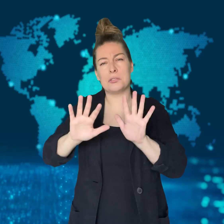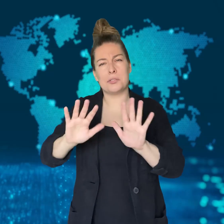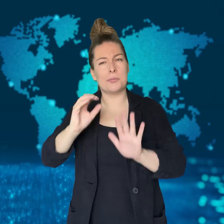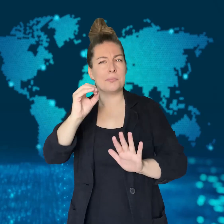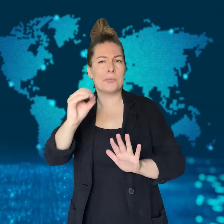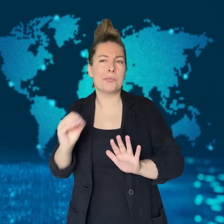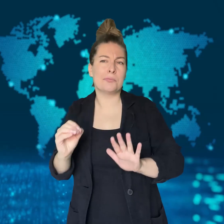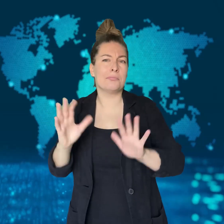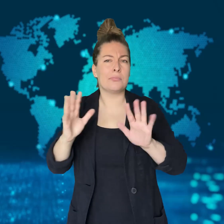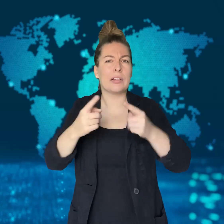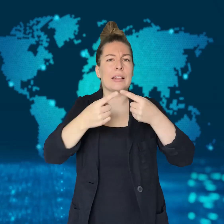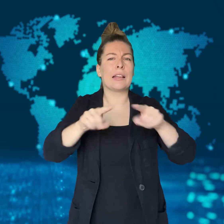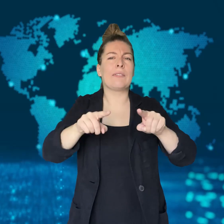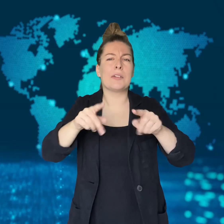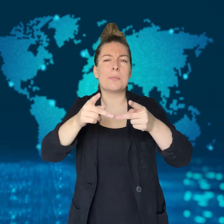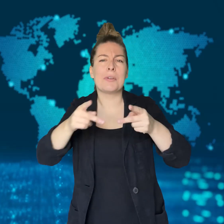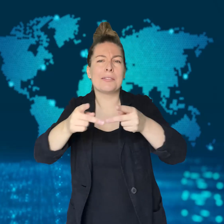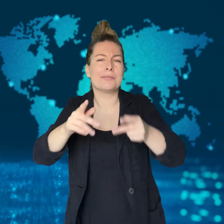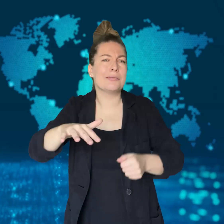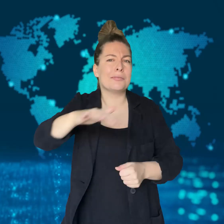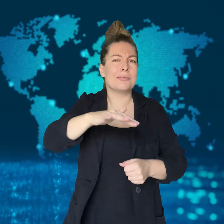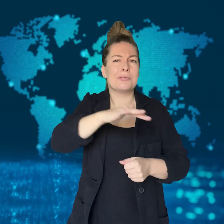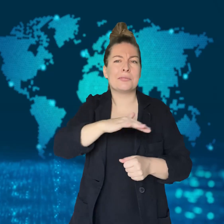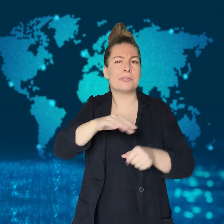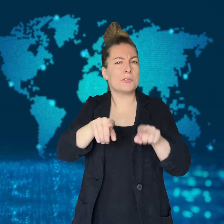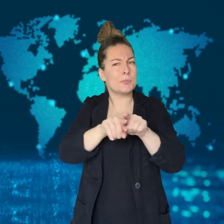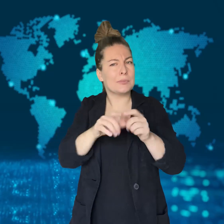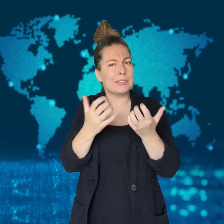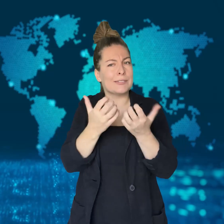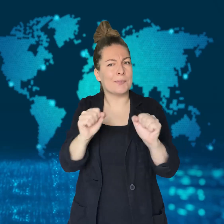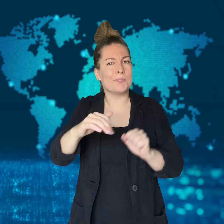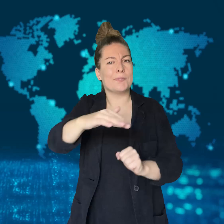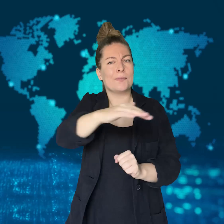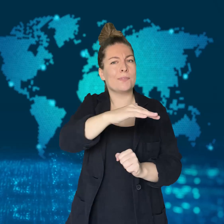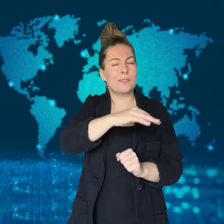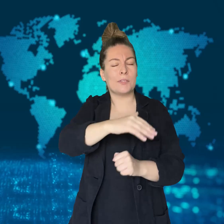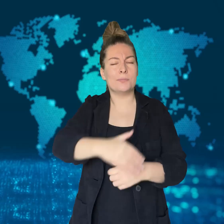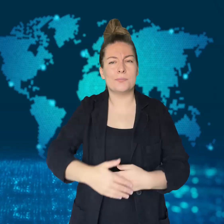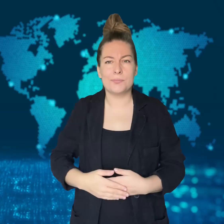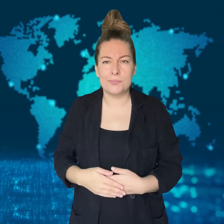sheltering with their relatives.